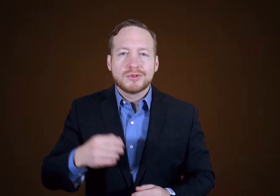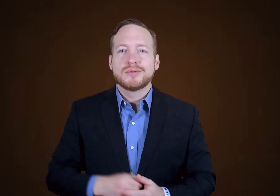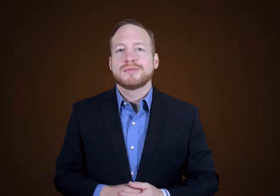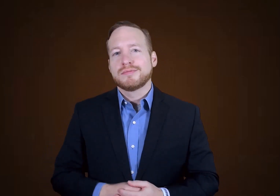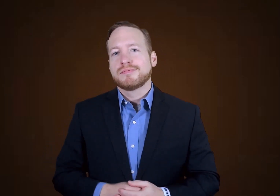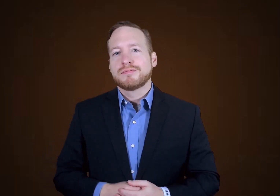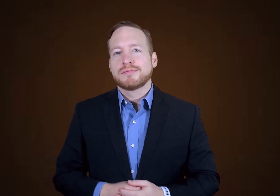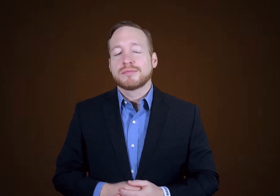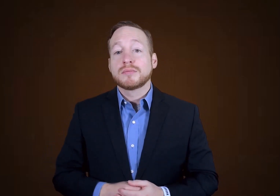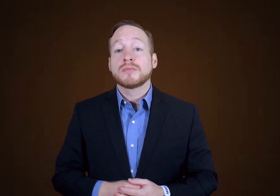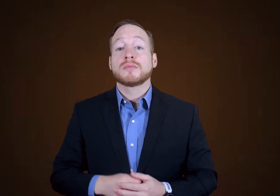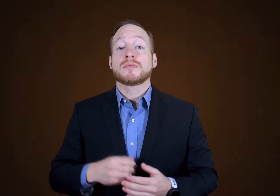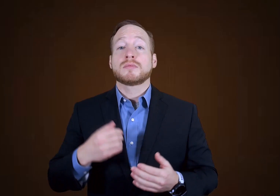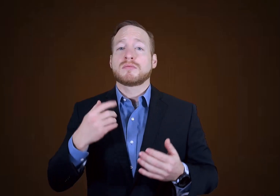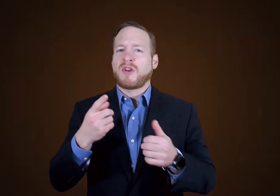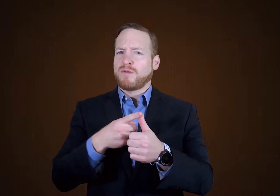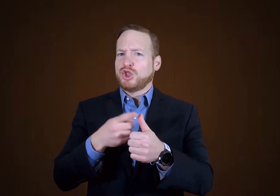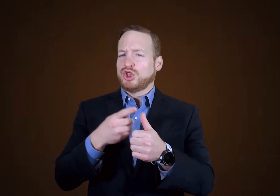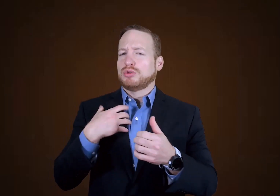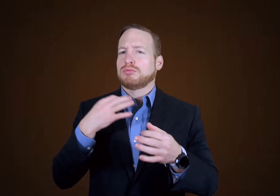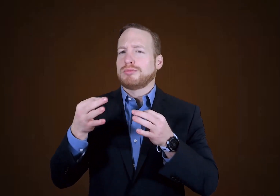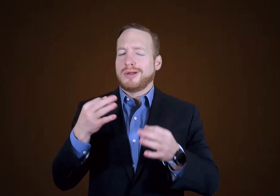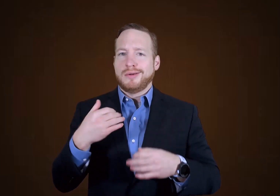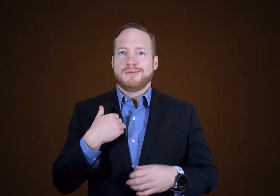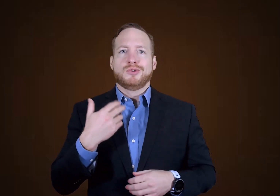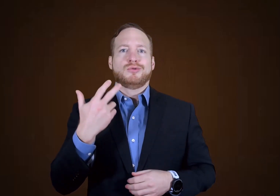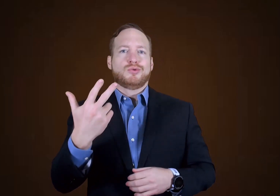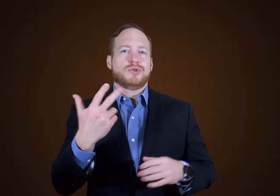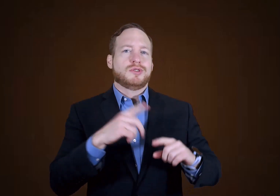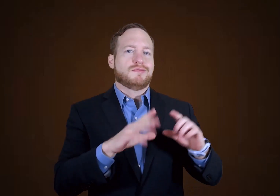there are a number of people that comprise the commission on the deaf and hard of hearing